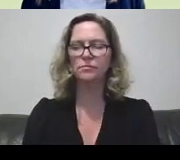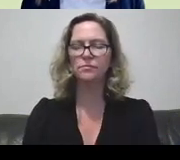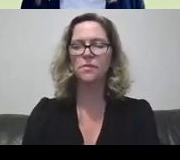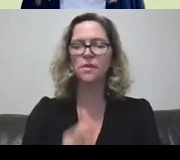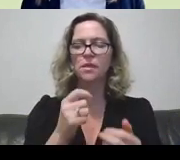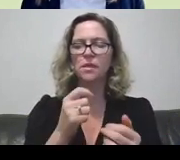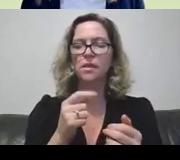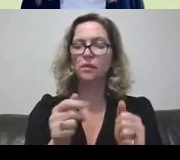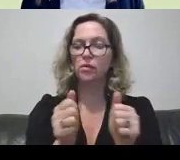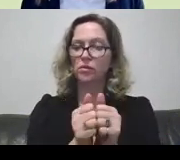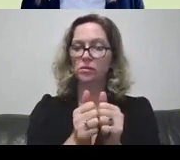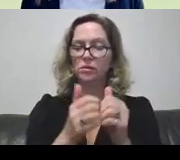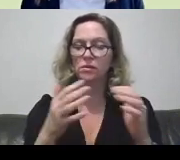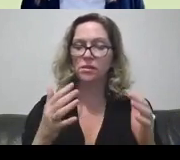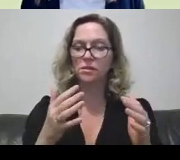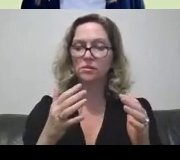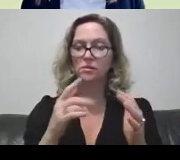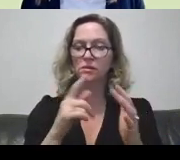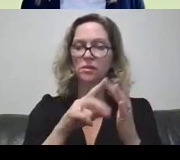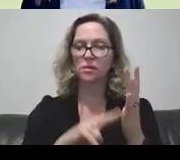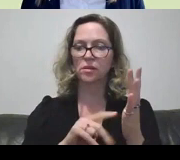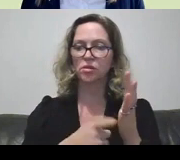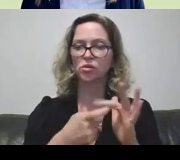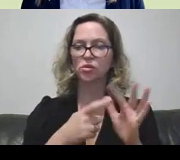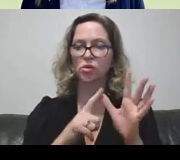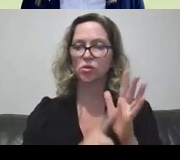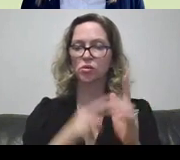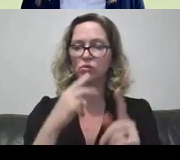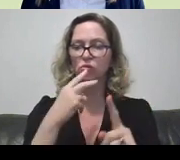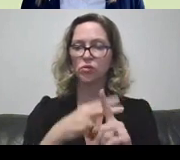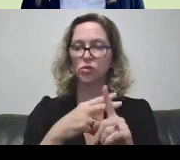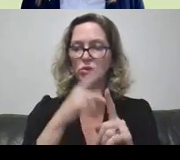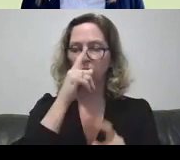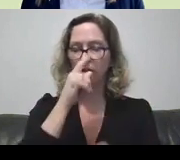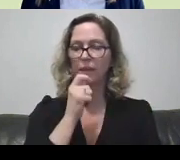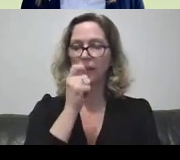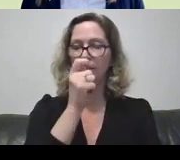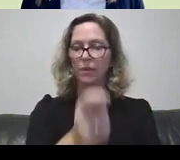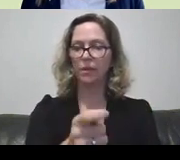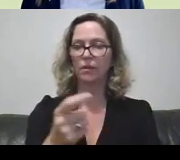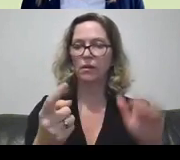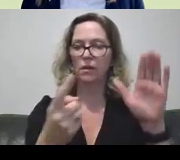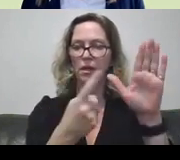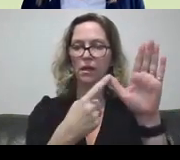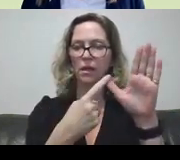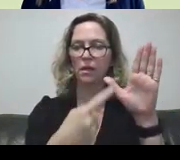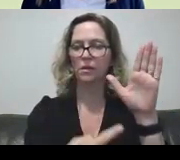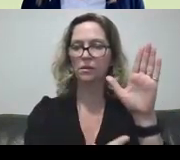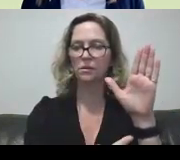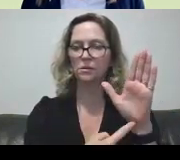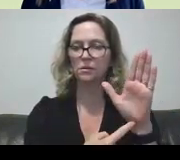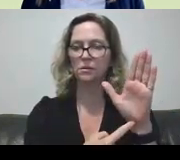internal review decision you can appeal that decision at the administrative appeals tribunal within 28 days of receiving the decision